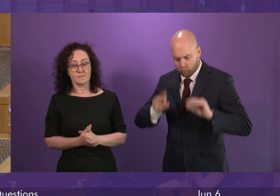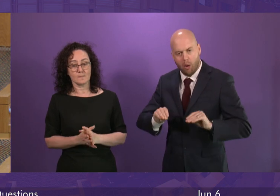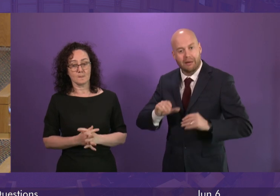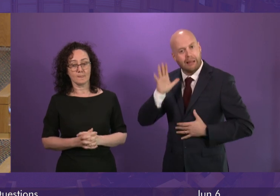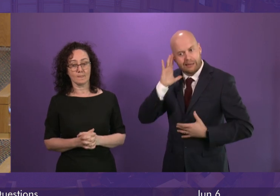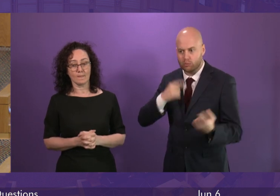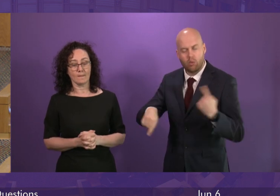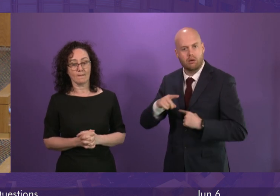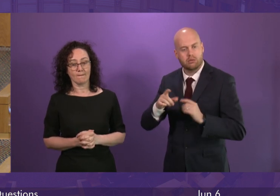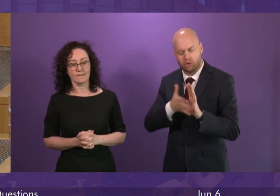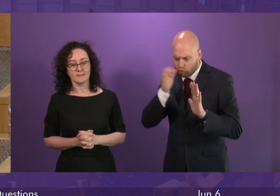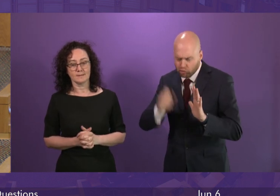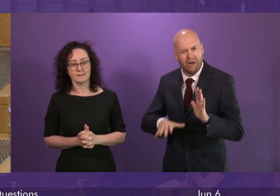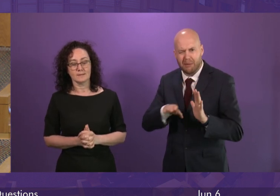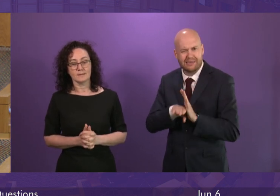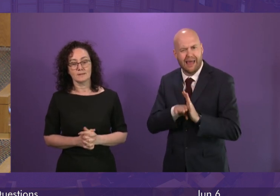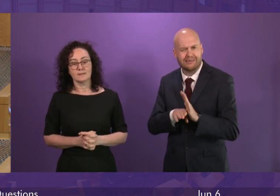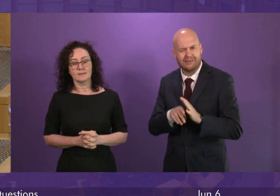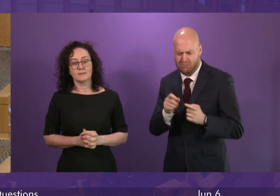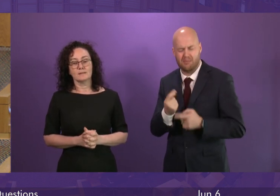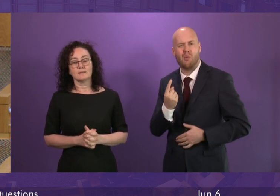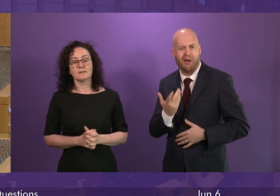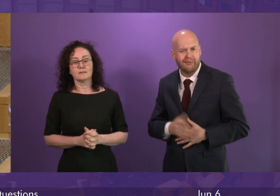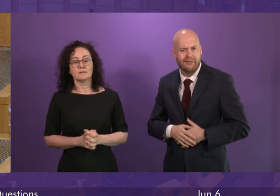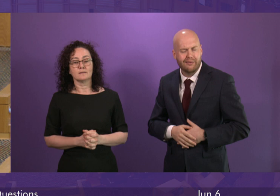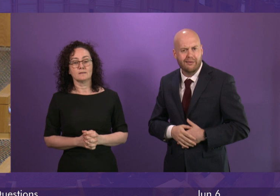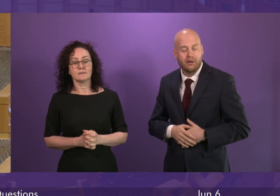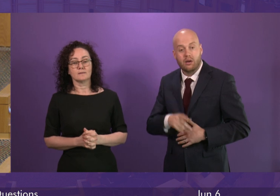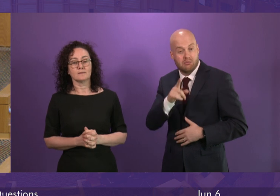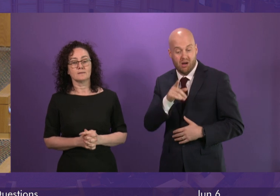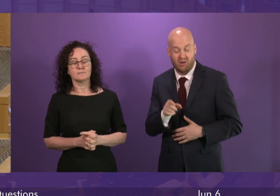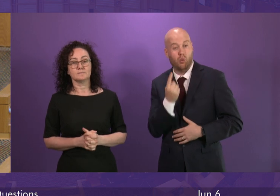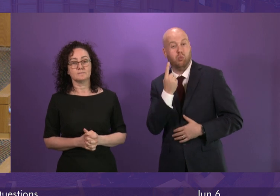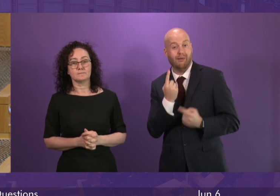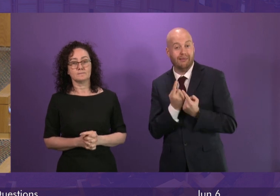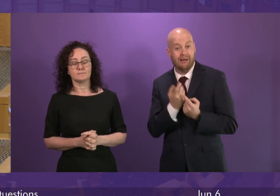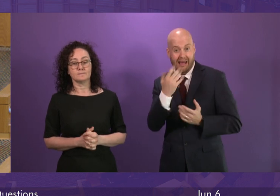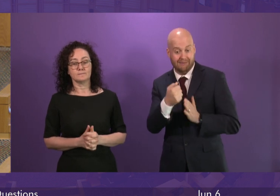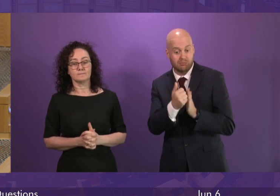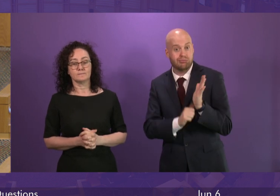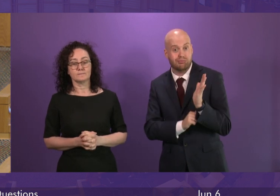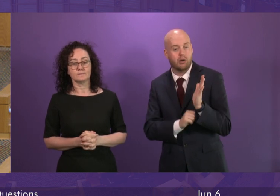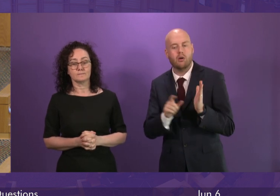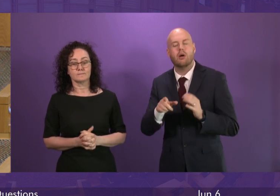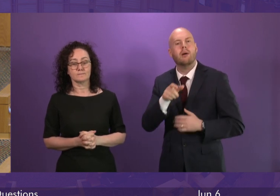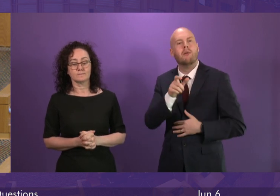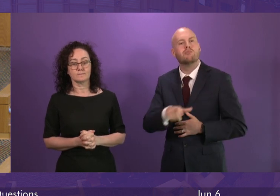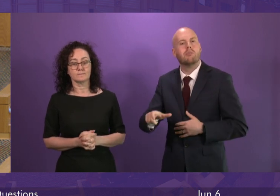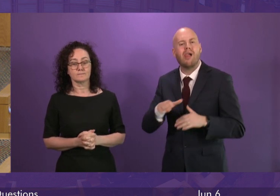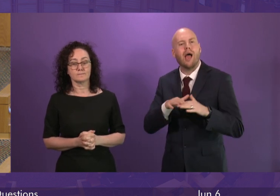is a long list. The pupil equity fund is underspent by £50 million. Audit Scotland says that